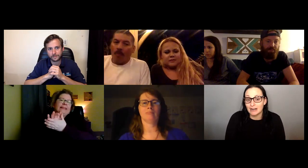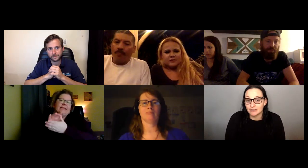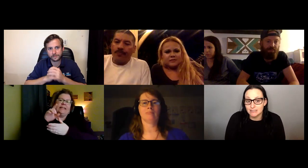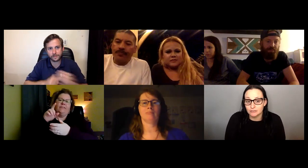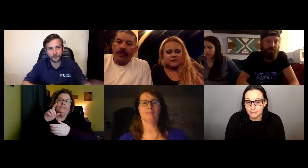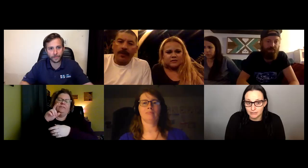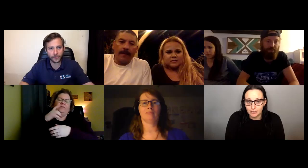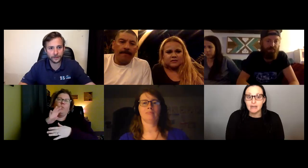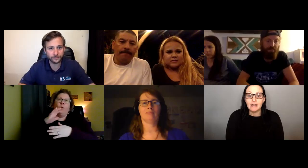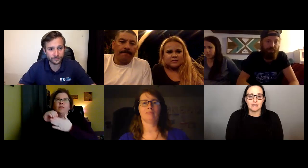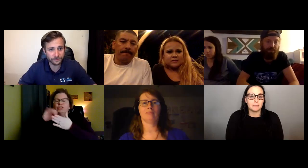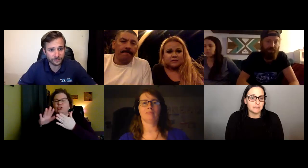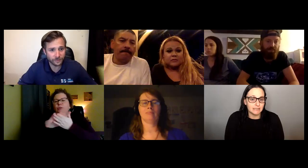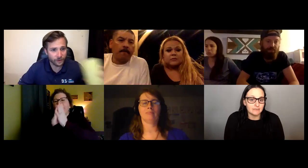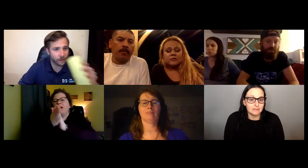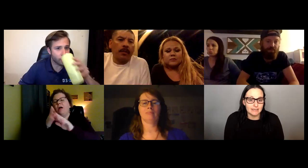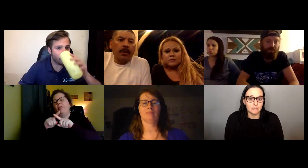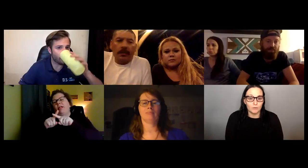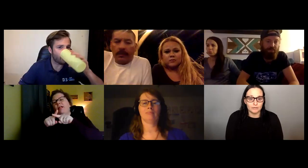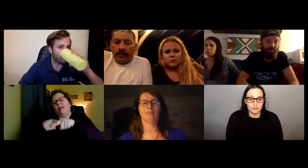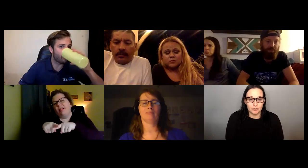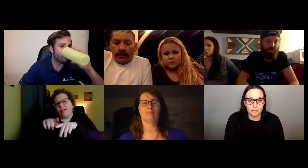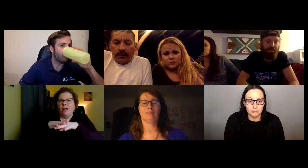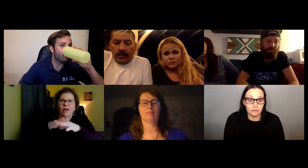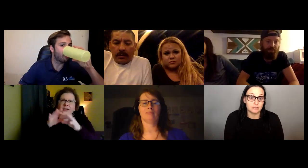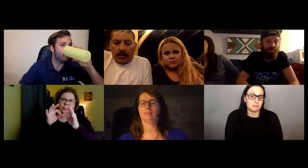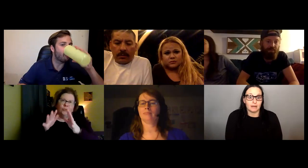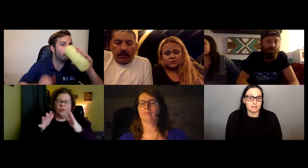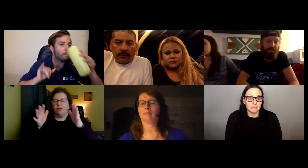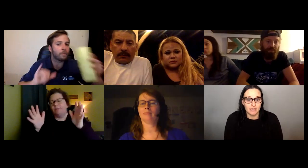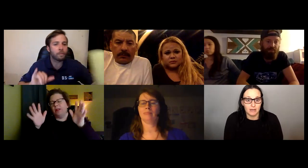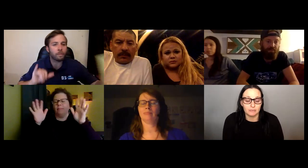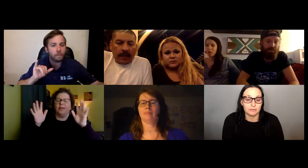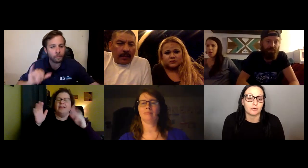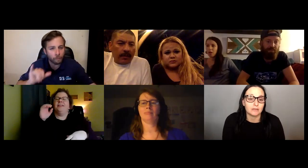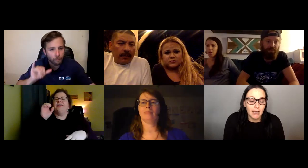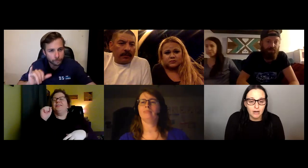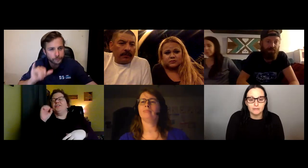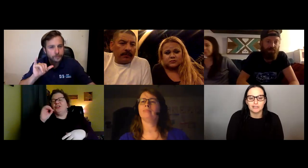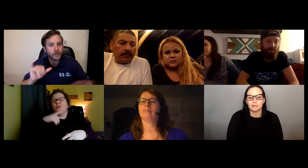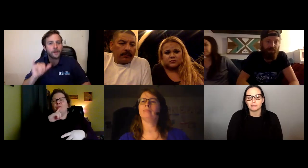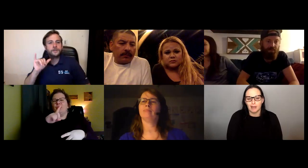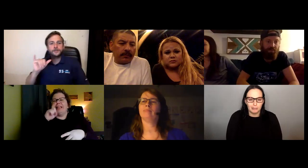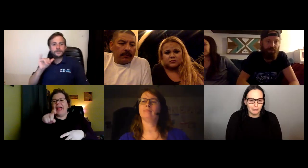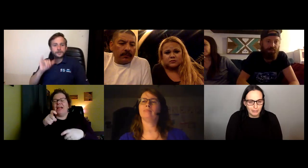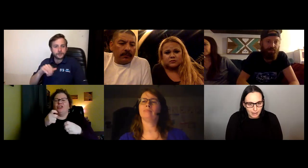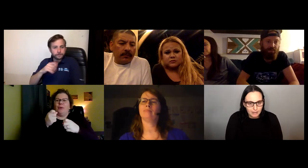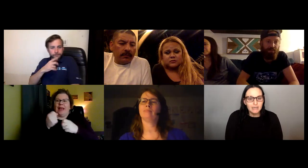every single year they believe that they didn't want the interpreter or my son to become so reliant on the